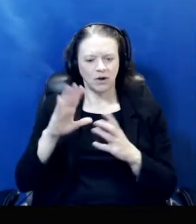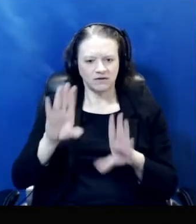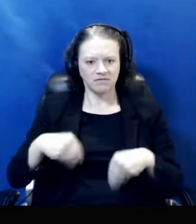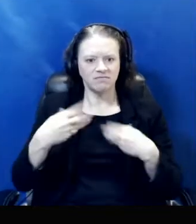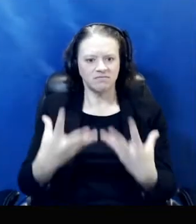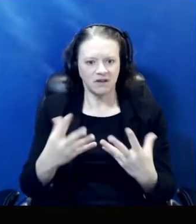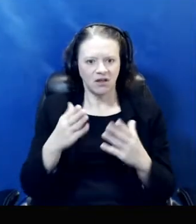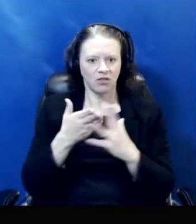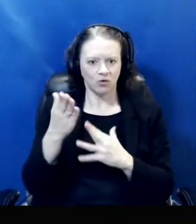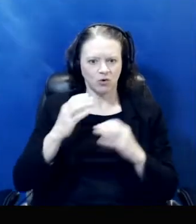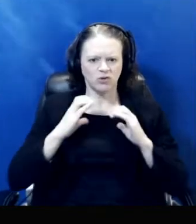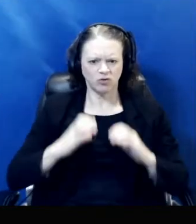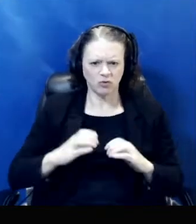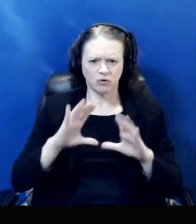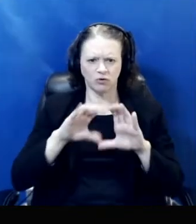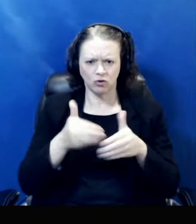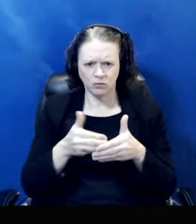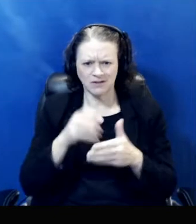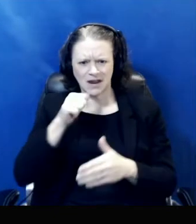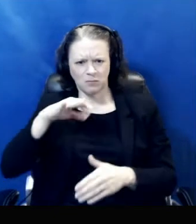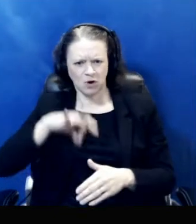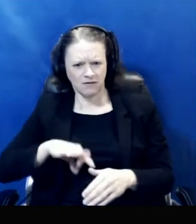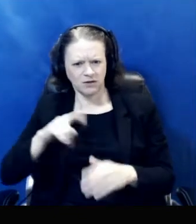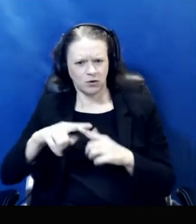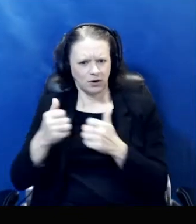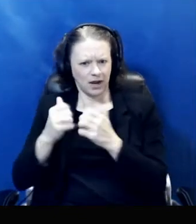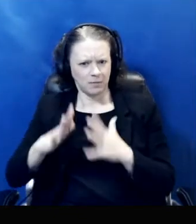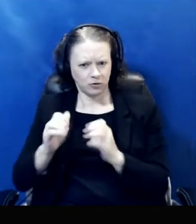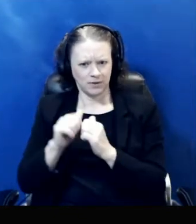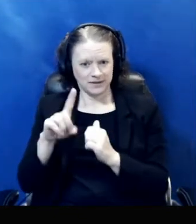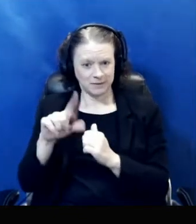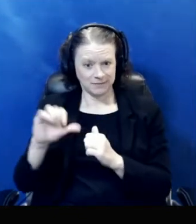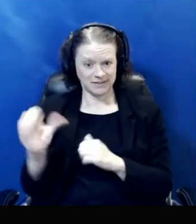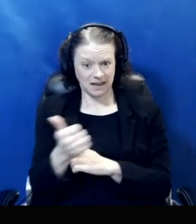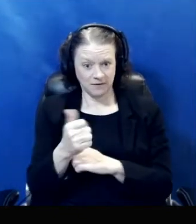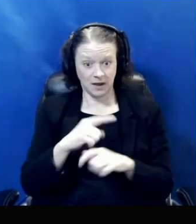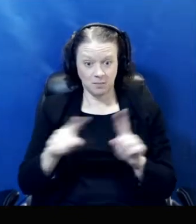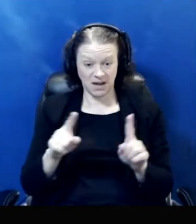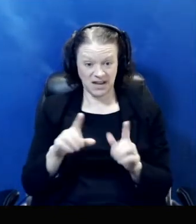but didn't have information on development itself for our developers,